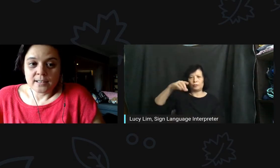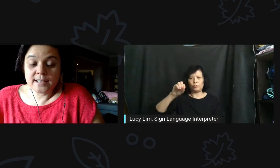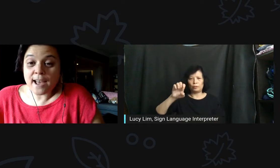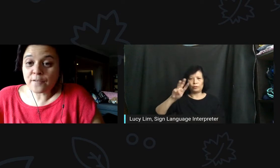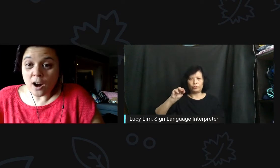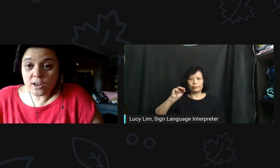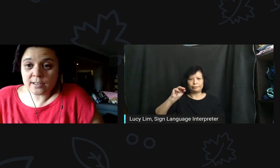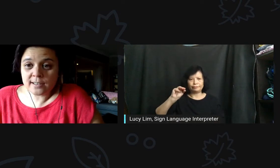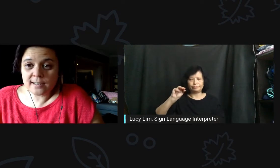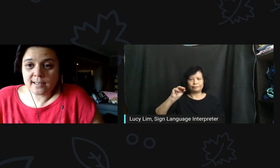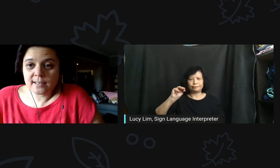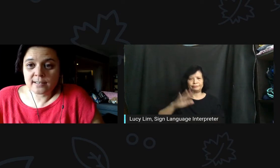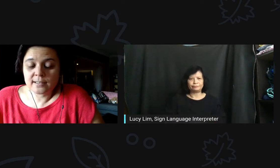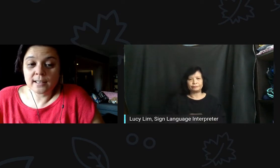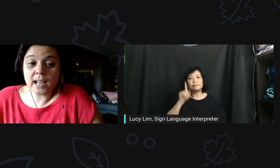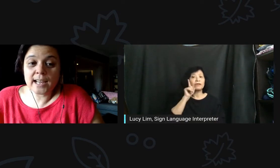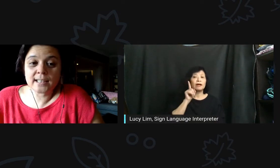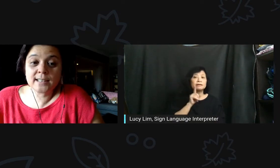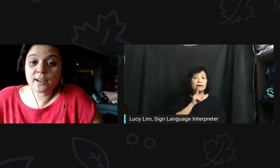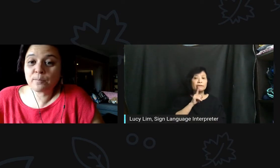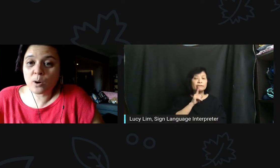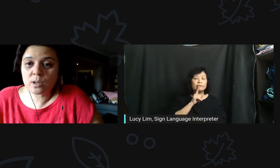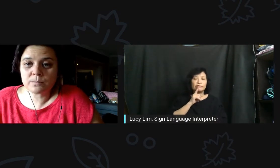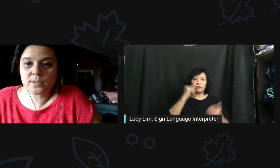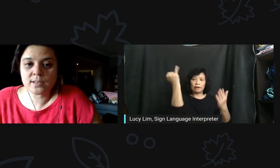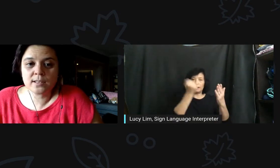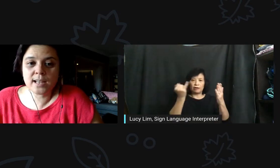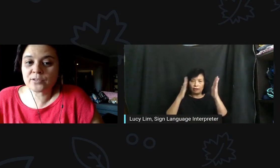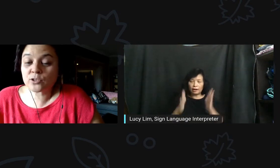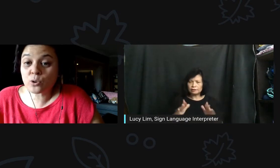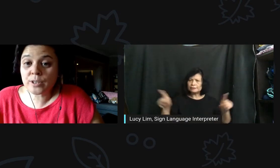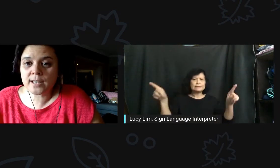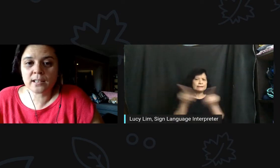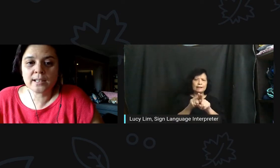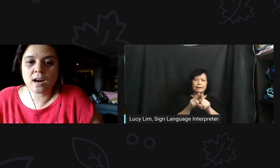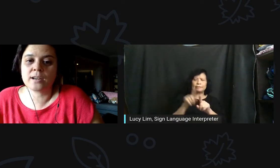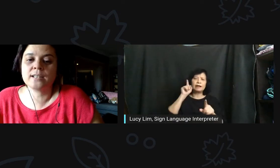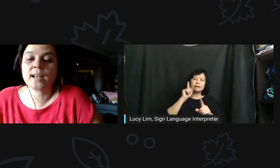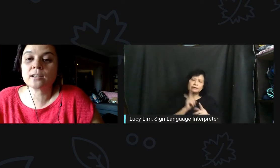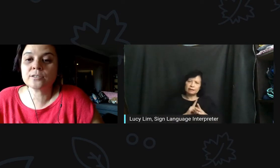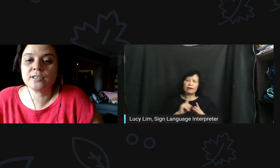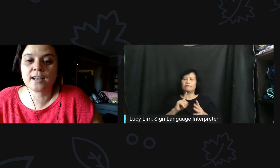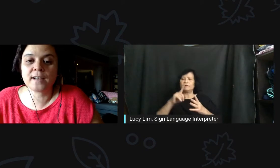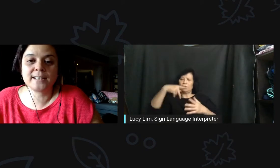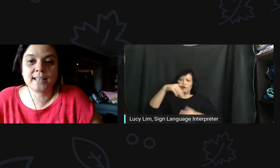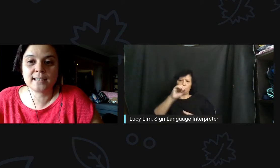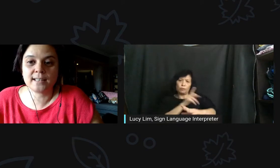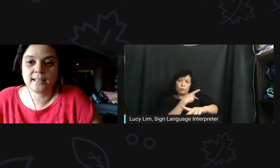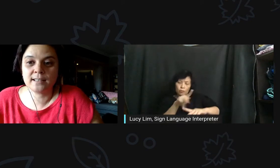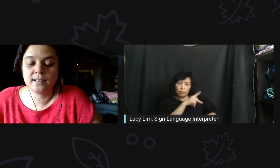Deaf arts like Deaf poems, Deaf storytelling are integral into Deaf identity.